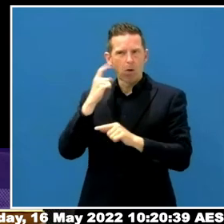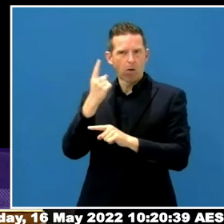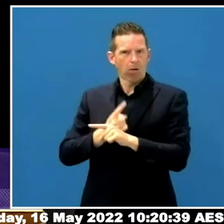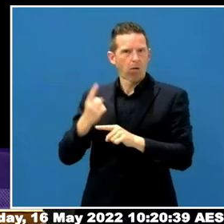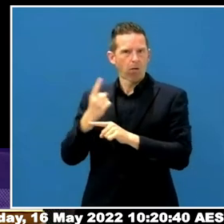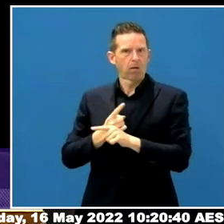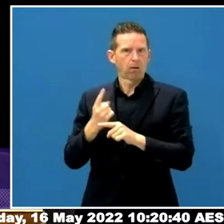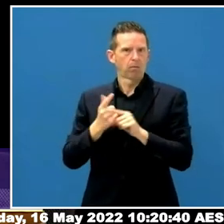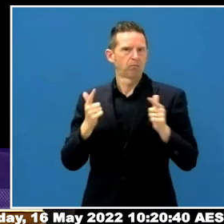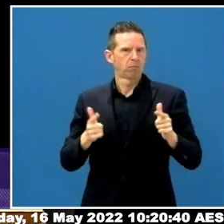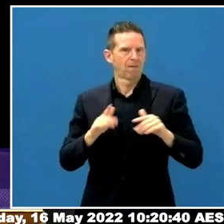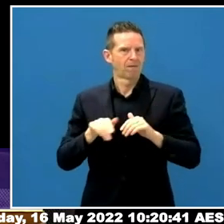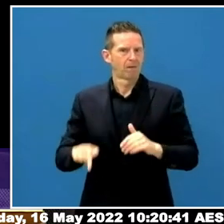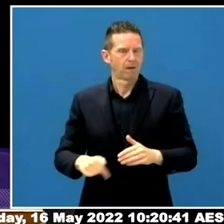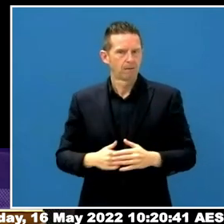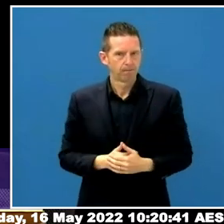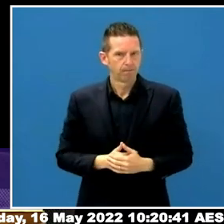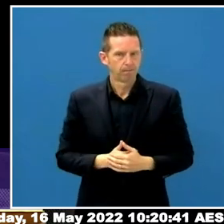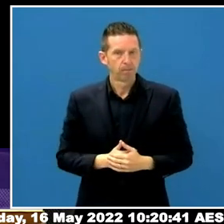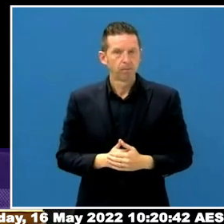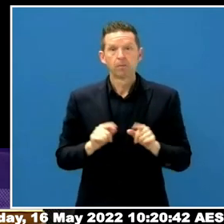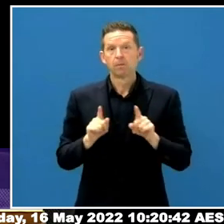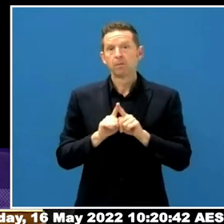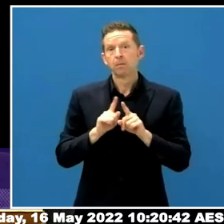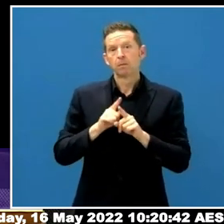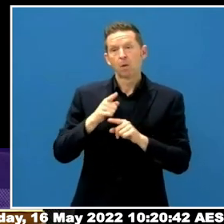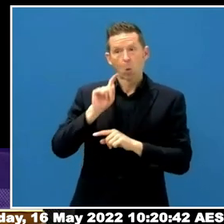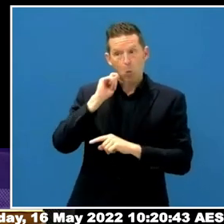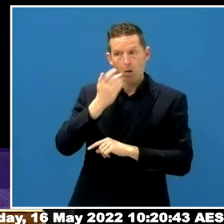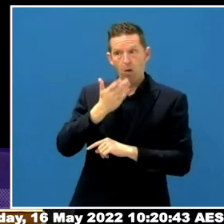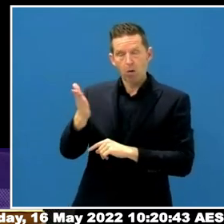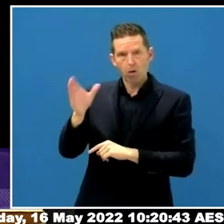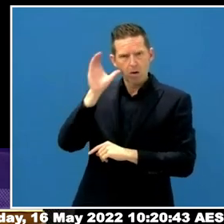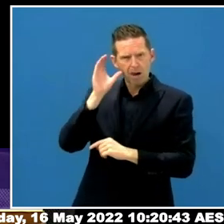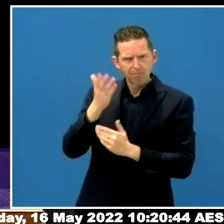You will hear evidence that people with disability can participate in activities at